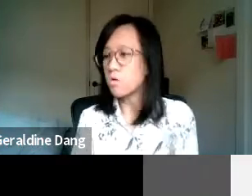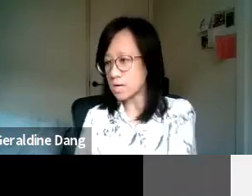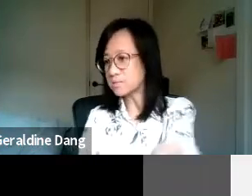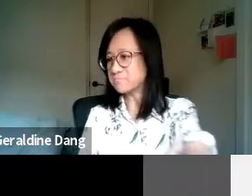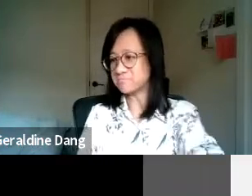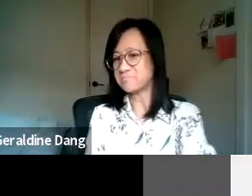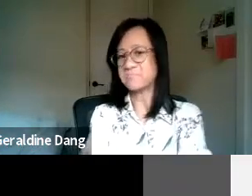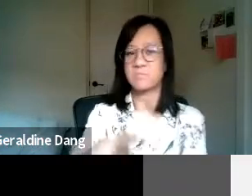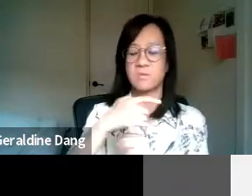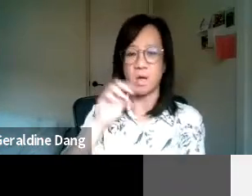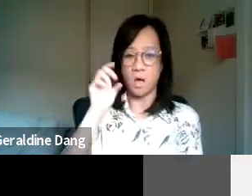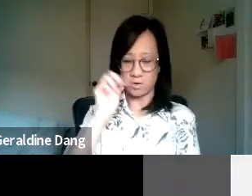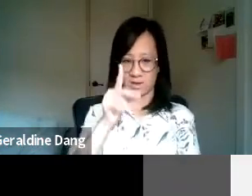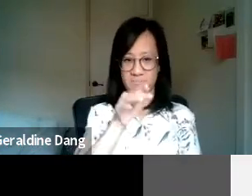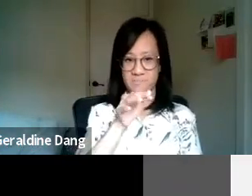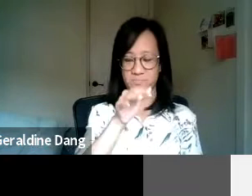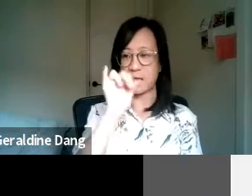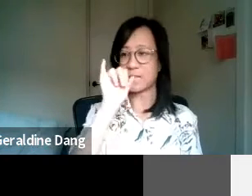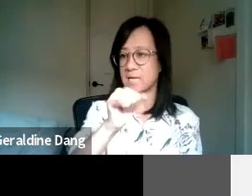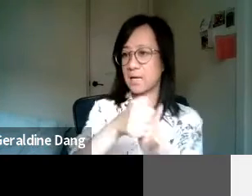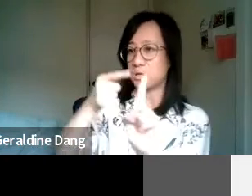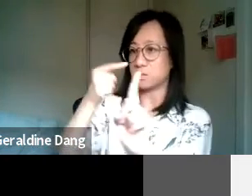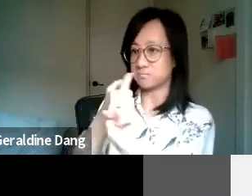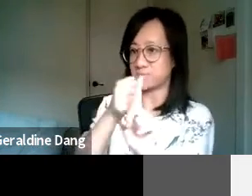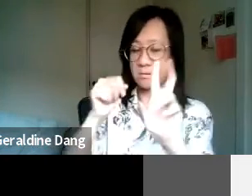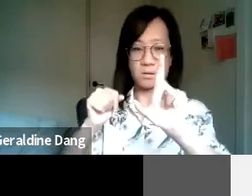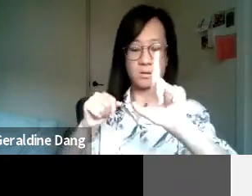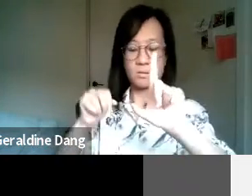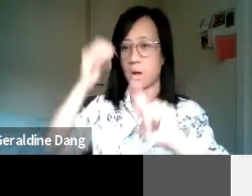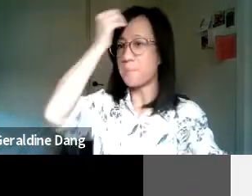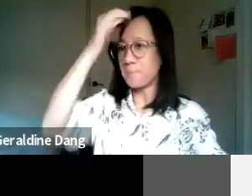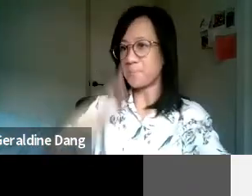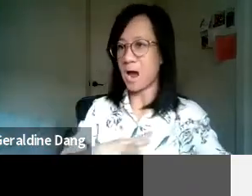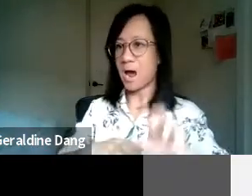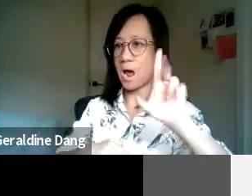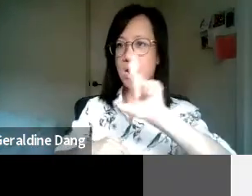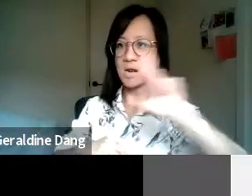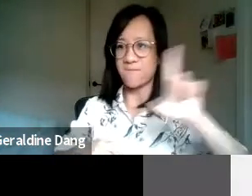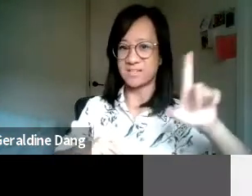Sure.